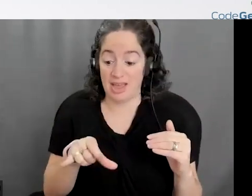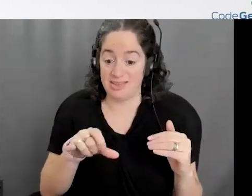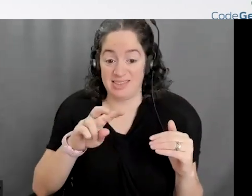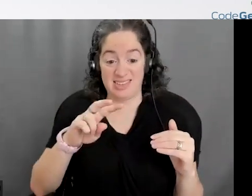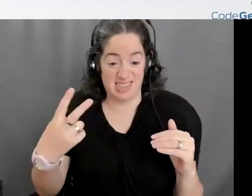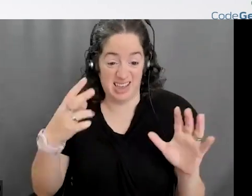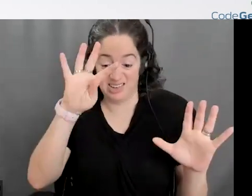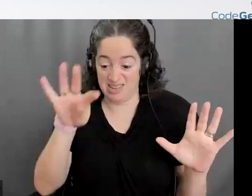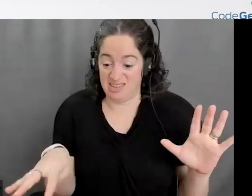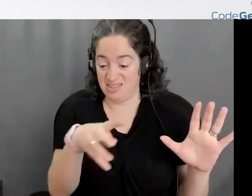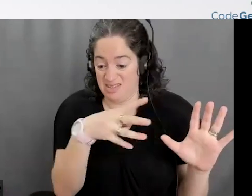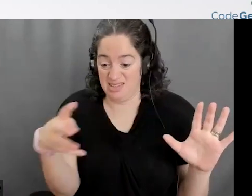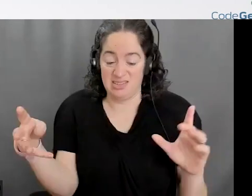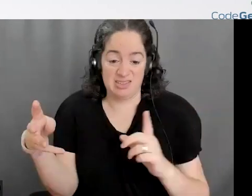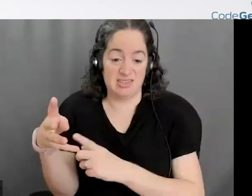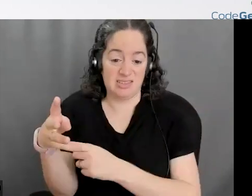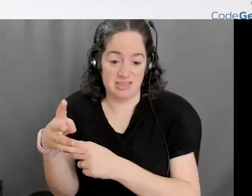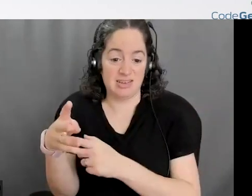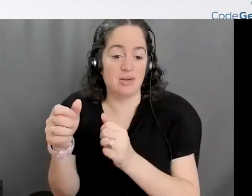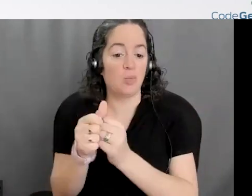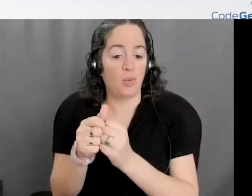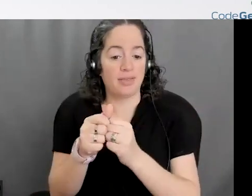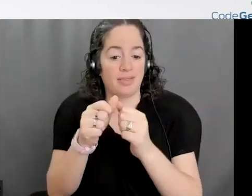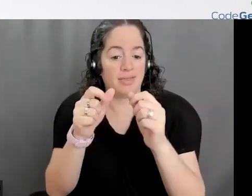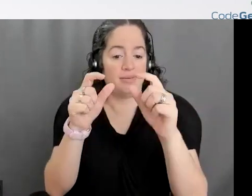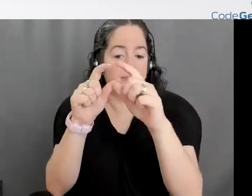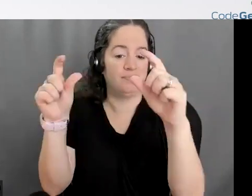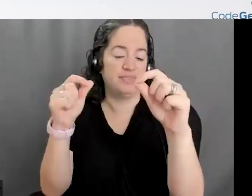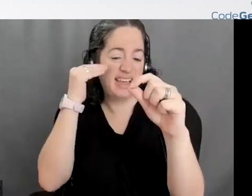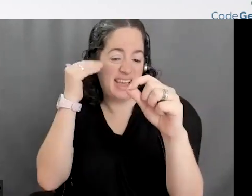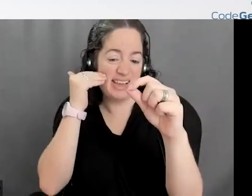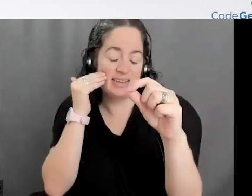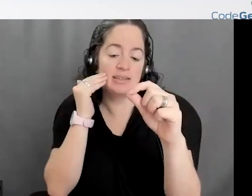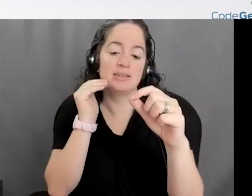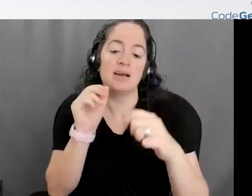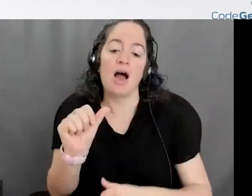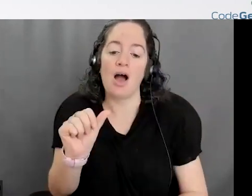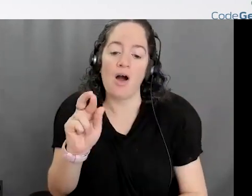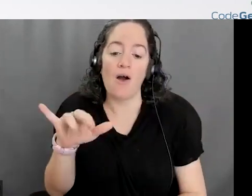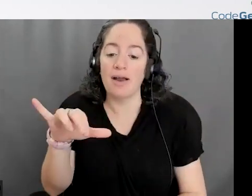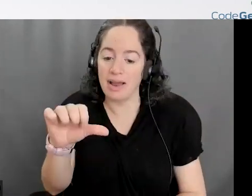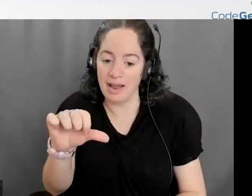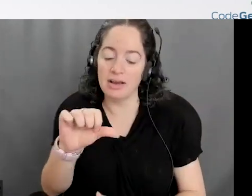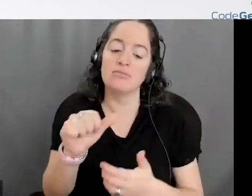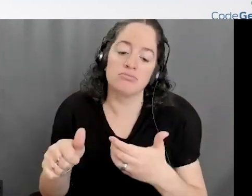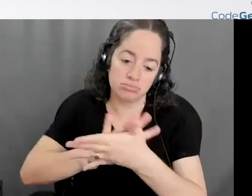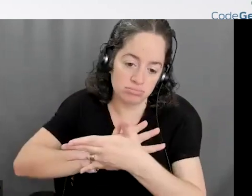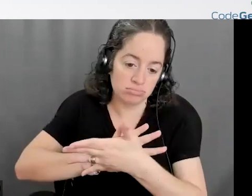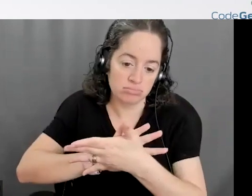that just has the sticky row headers area hidden so that the screen readers don't interact with it at all.